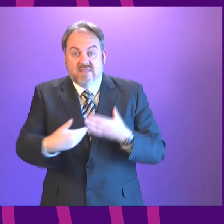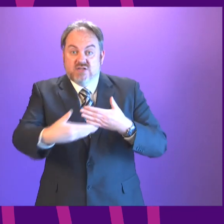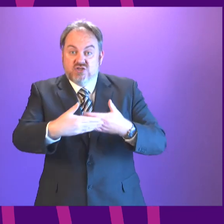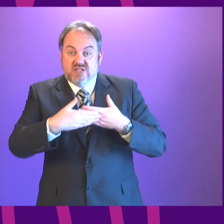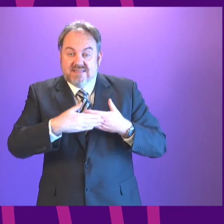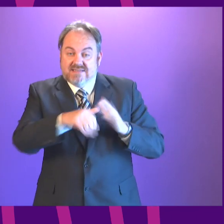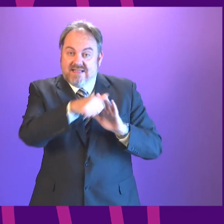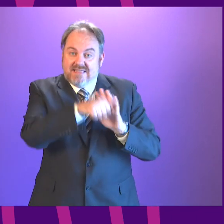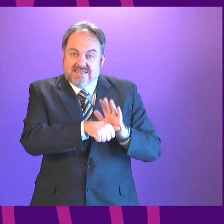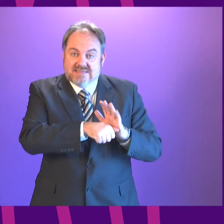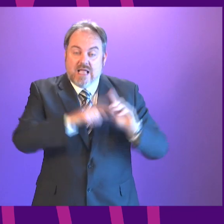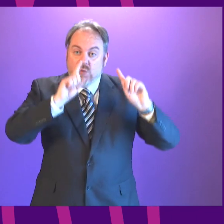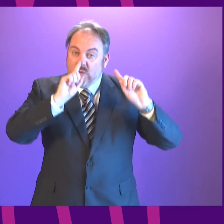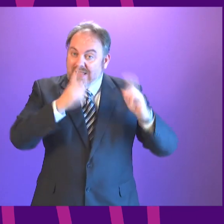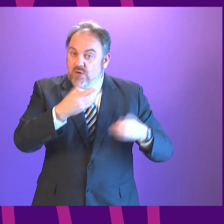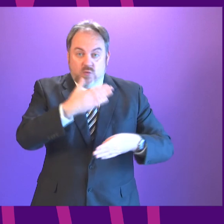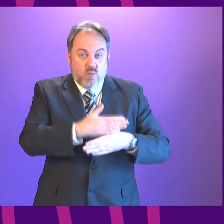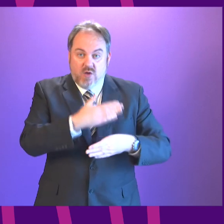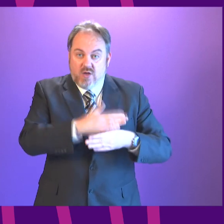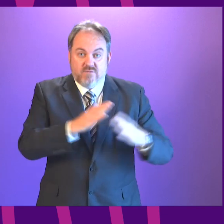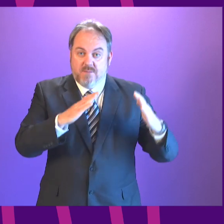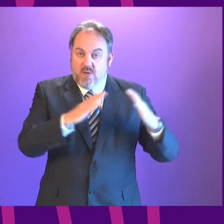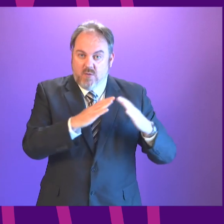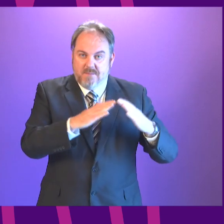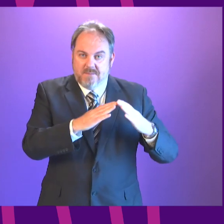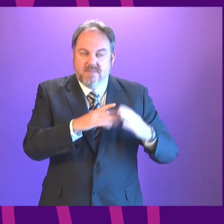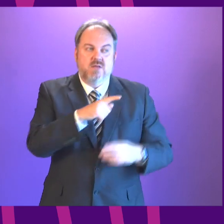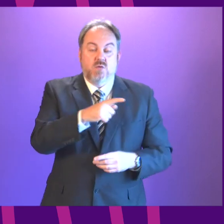they should speak to their employer, who must put precautions in place to keep them safe.